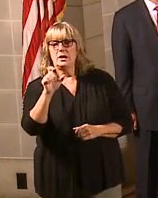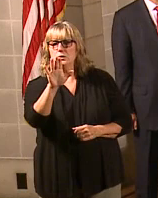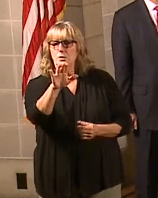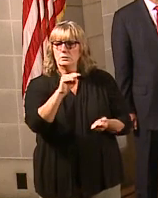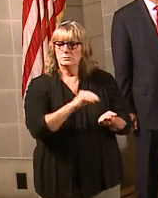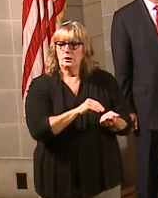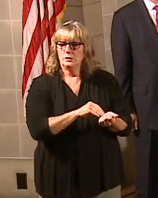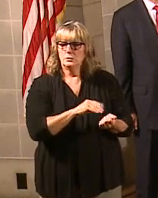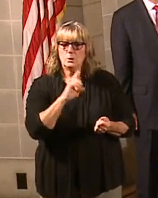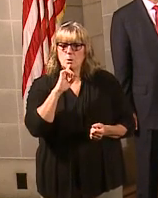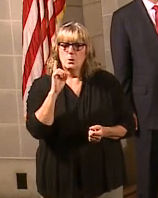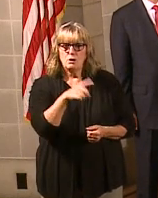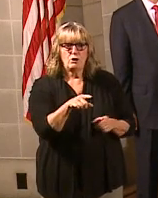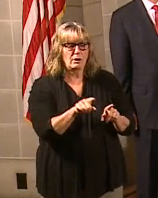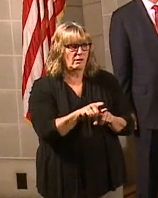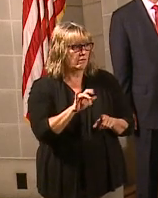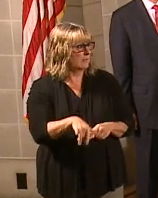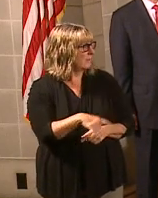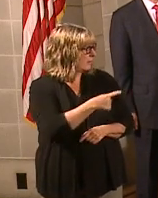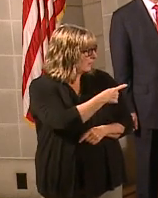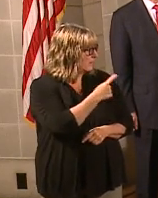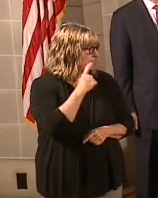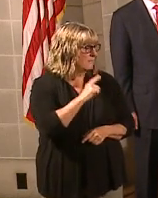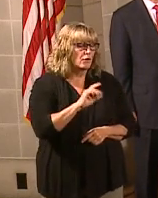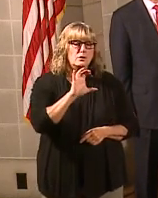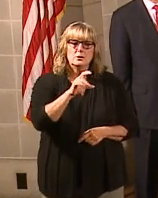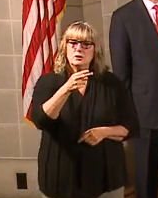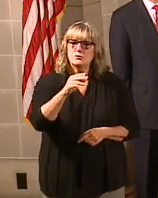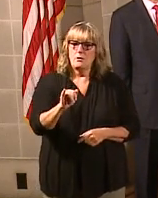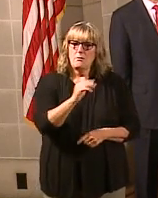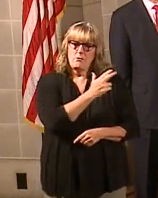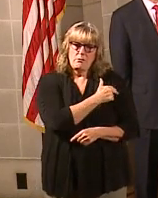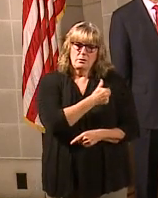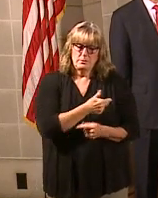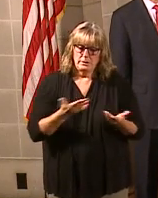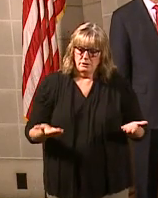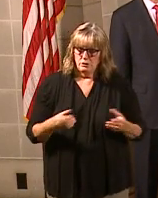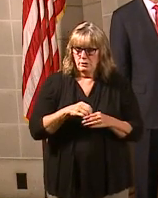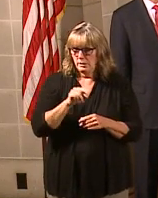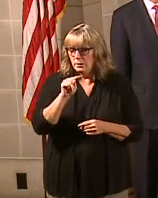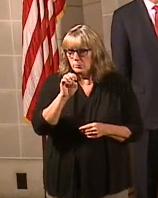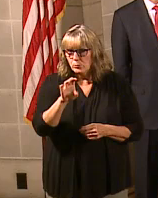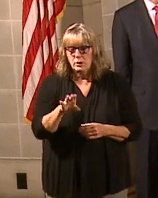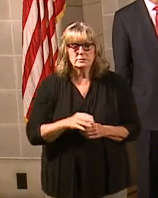THE RURAL AREAS AND THERE ISN'T A HEALTH SYSTEM, THEY CAN EITHER